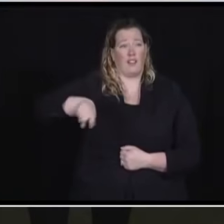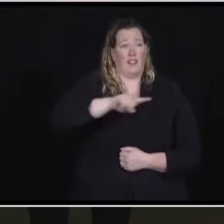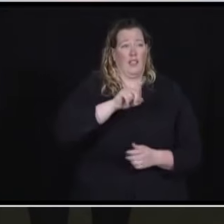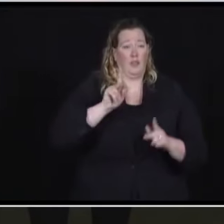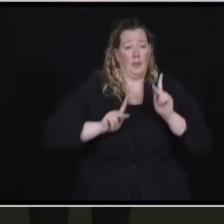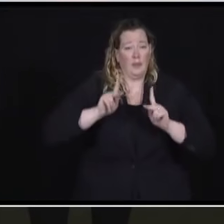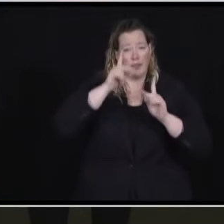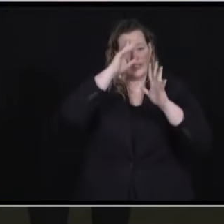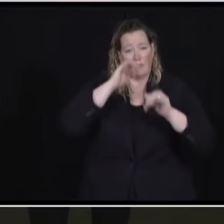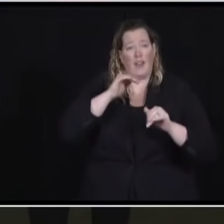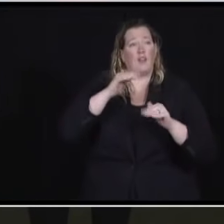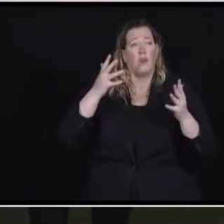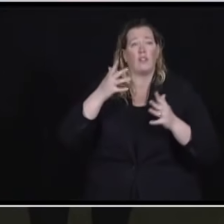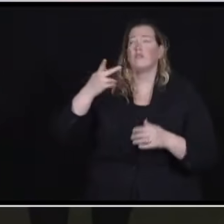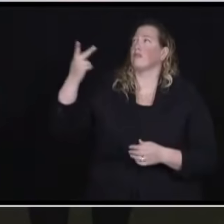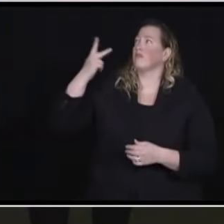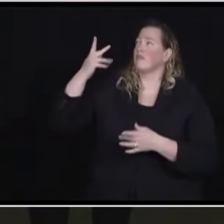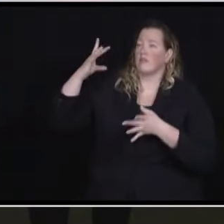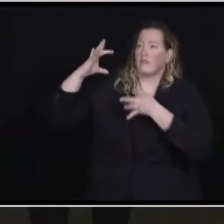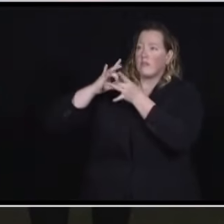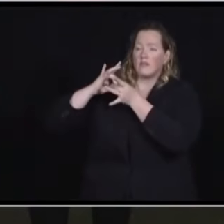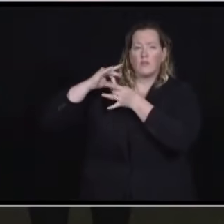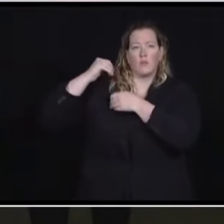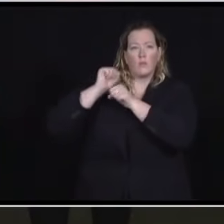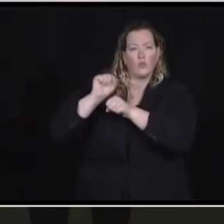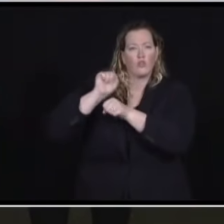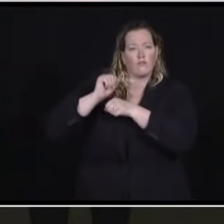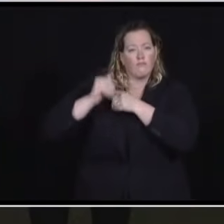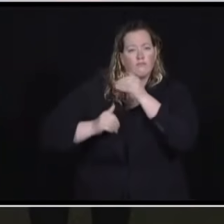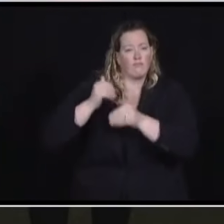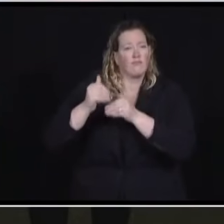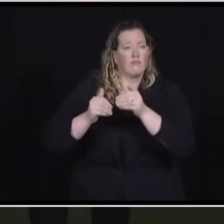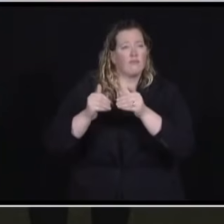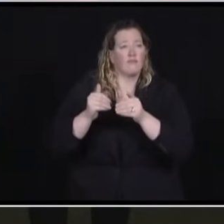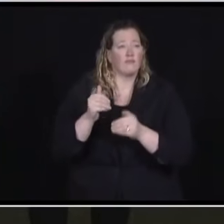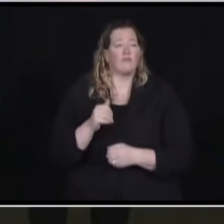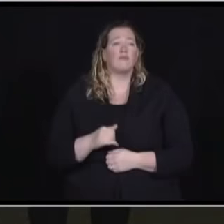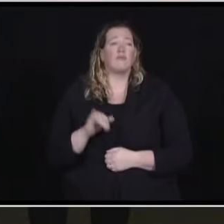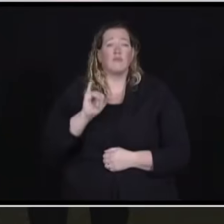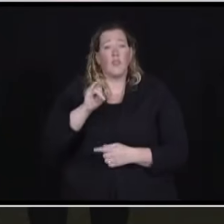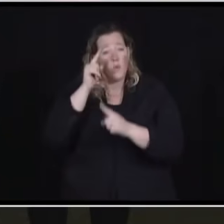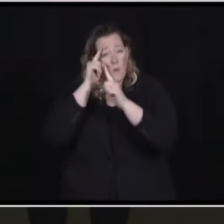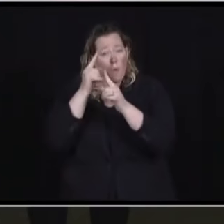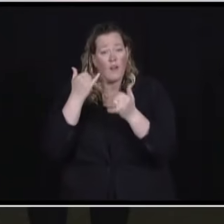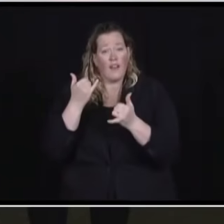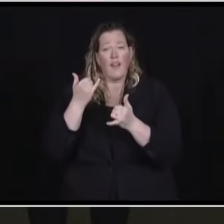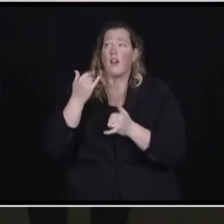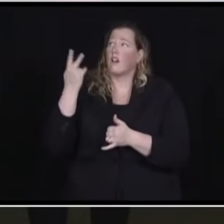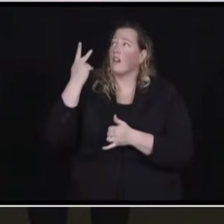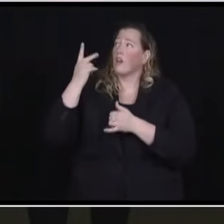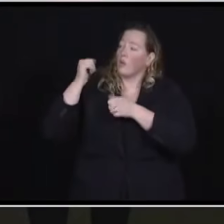And I take them take him at his word. We are ready to work with him and we stand